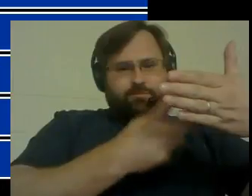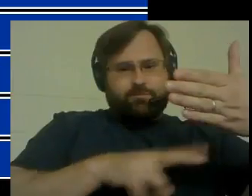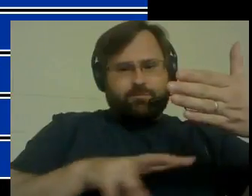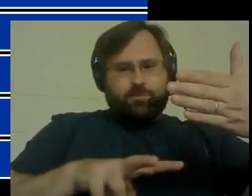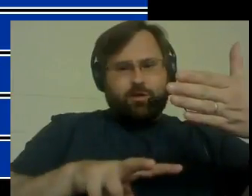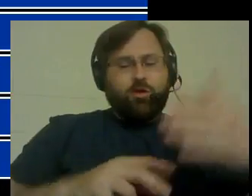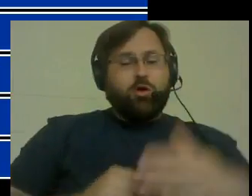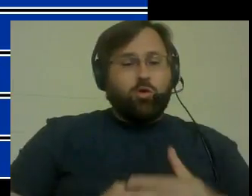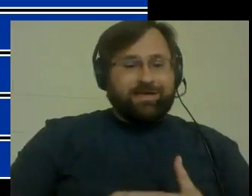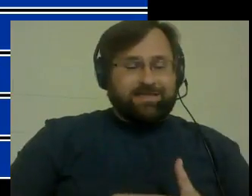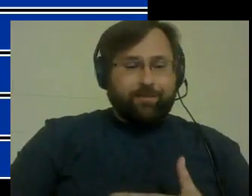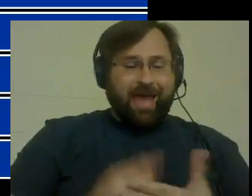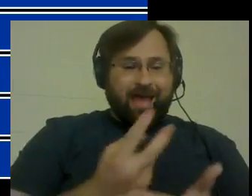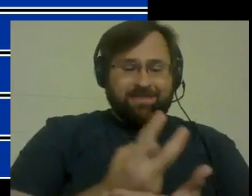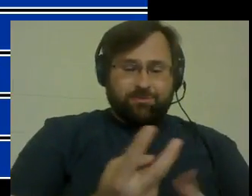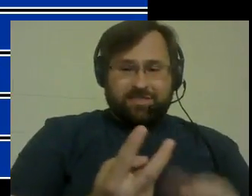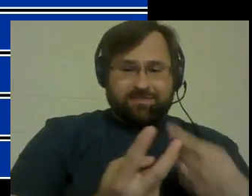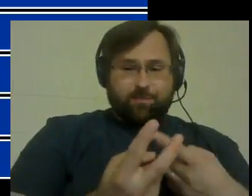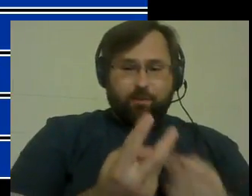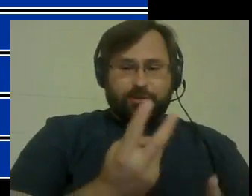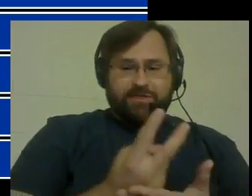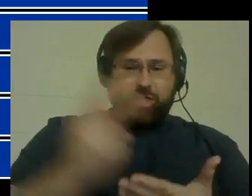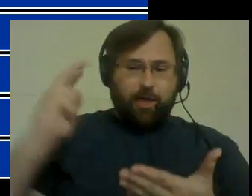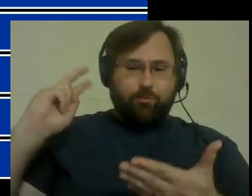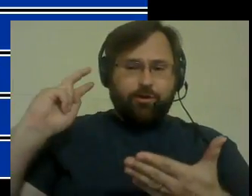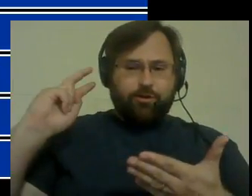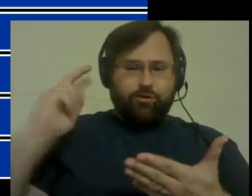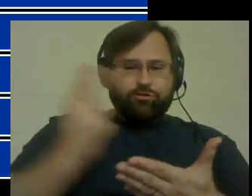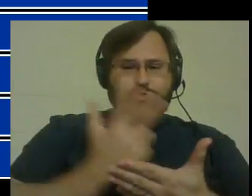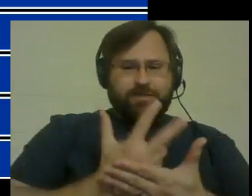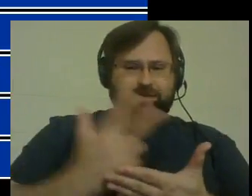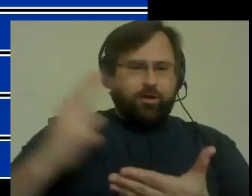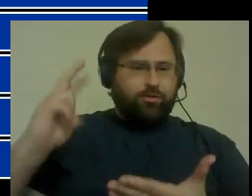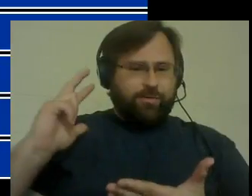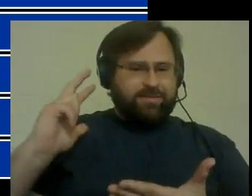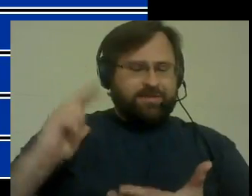weeks in the past which has a population upward two weeks ago three weeks ago